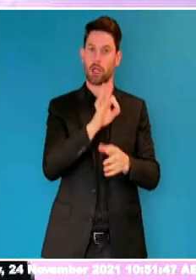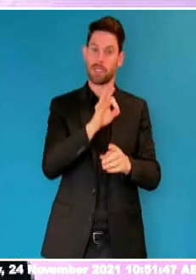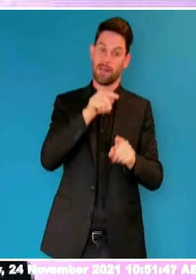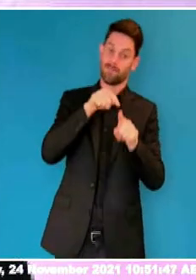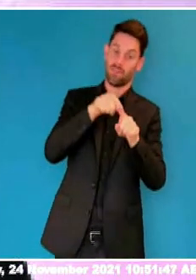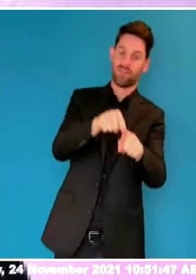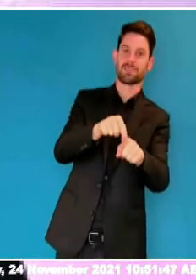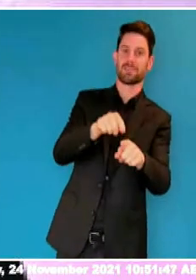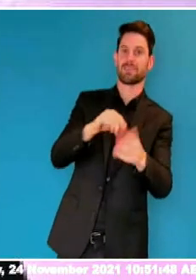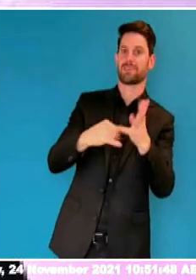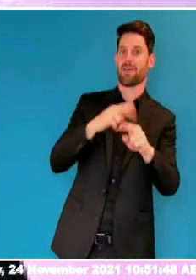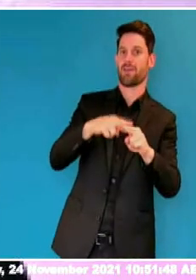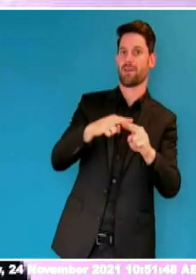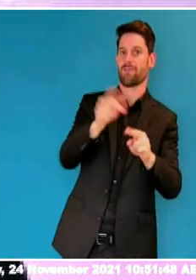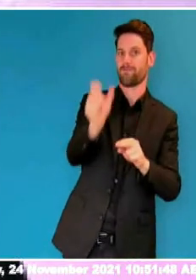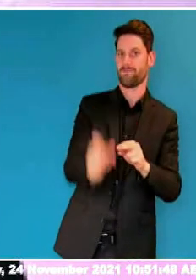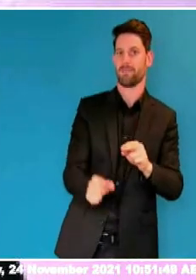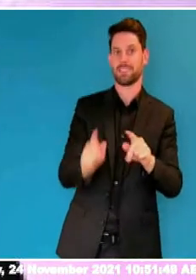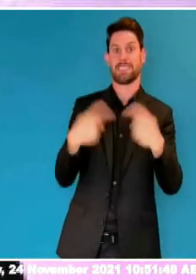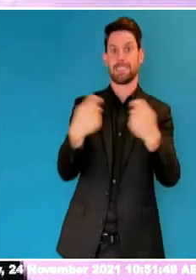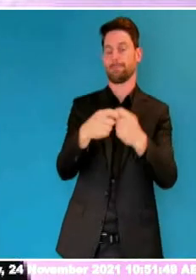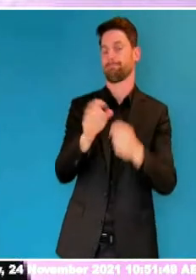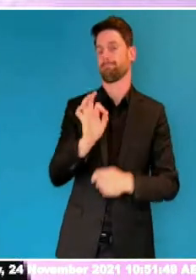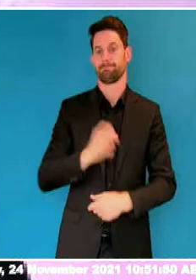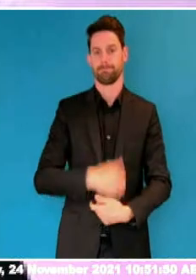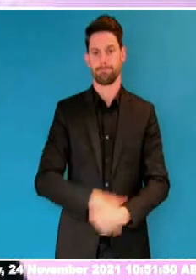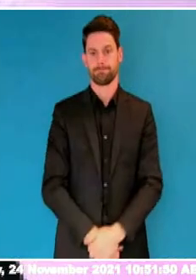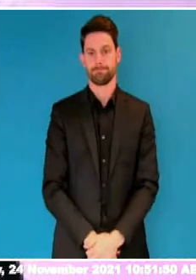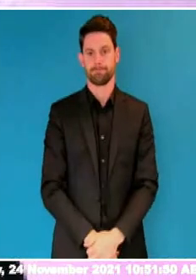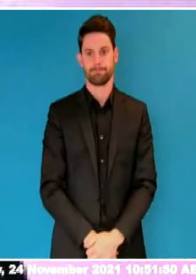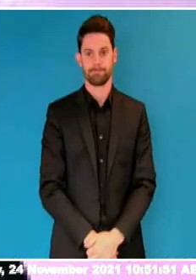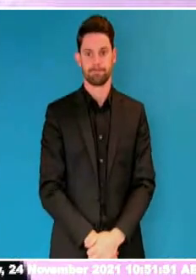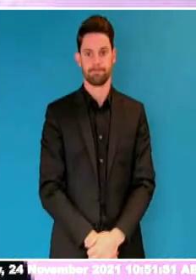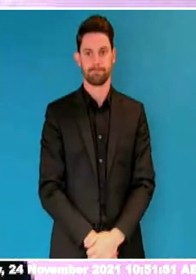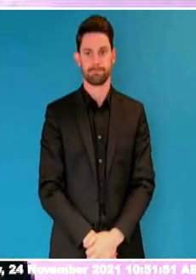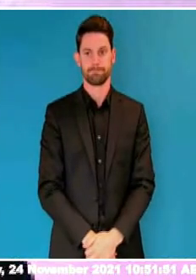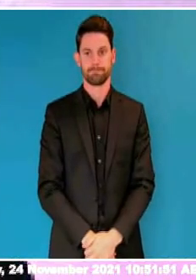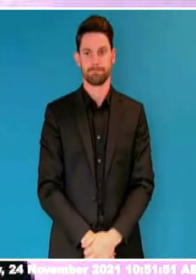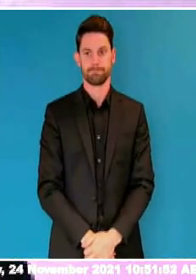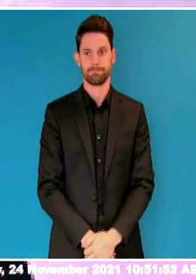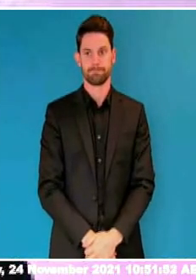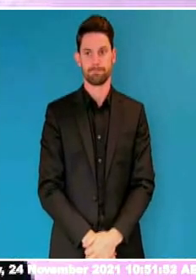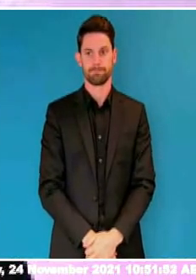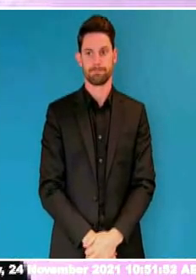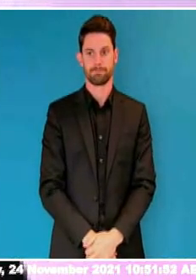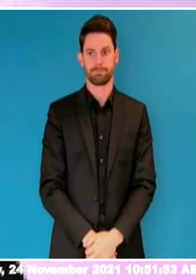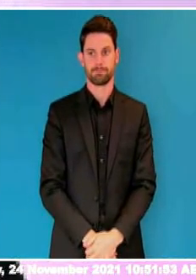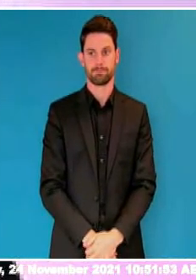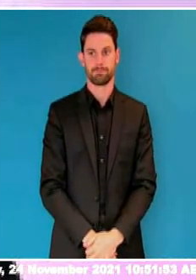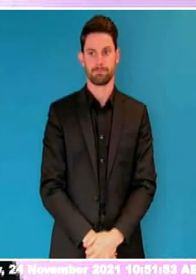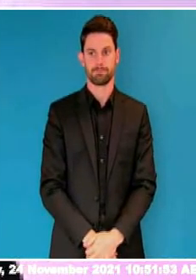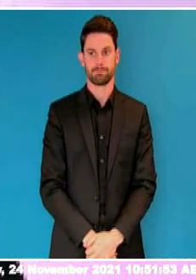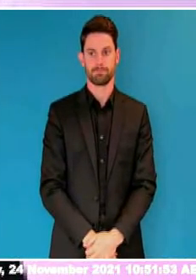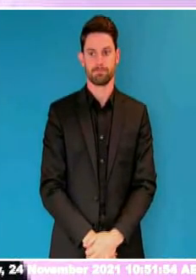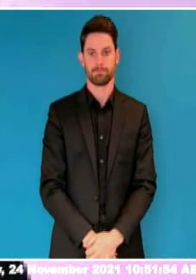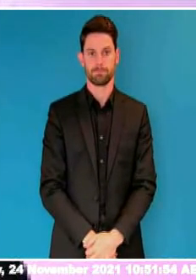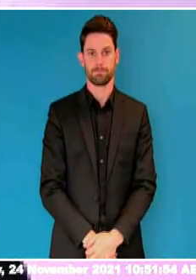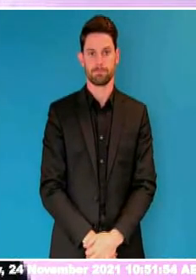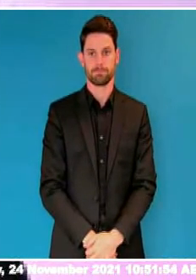And you go on in